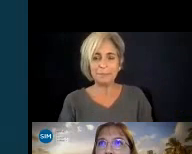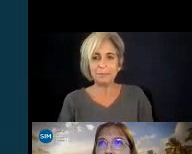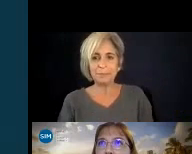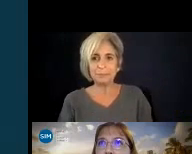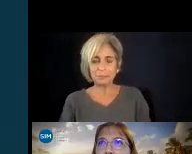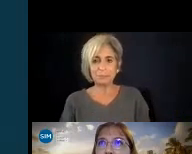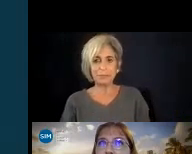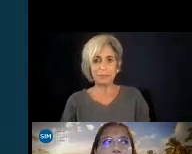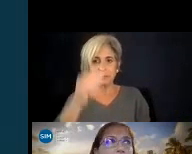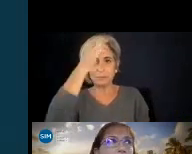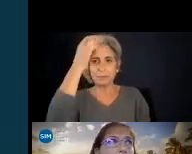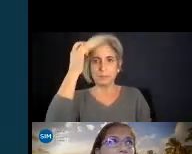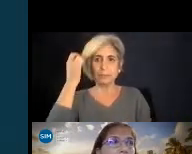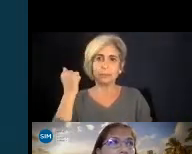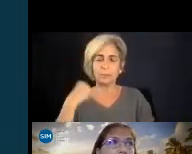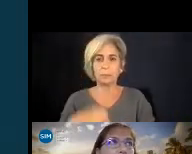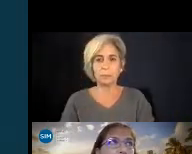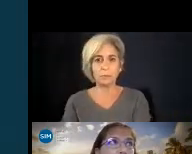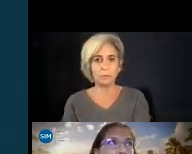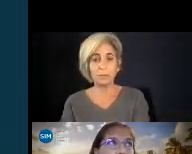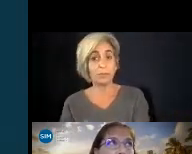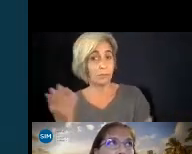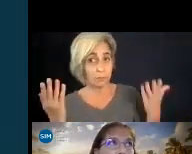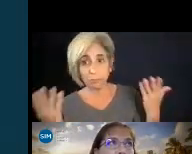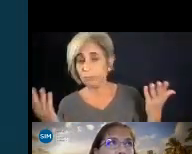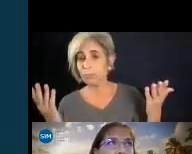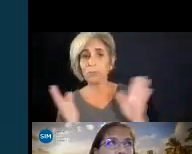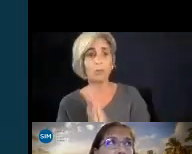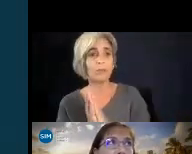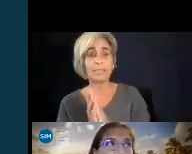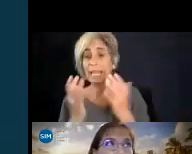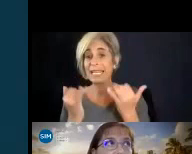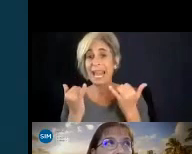So, we're going to get started in a moment.